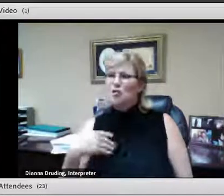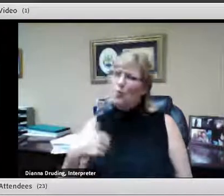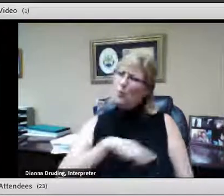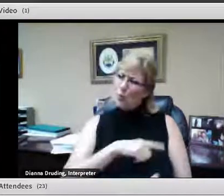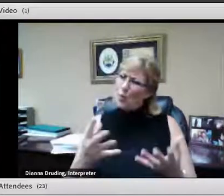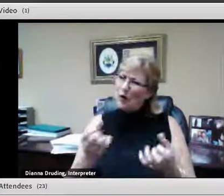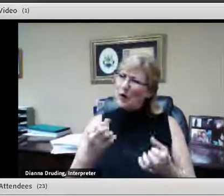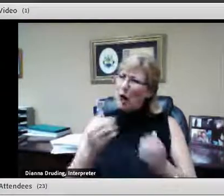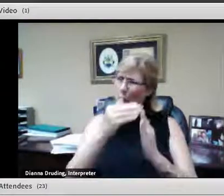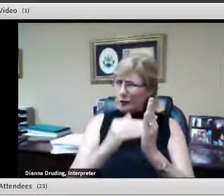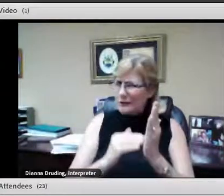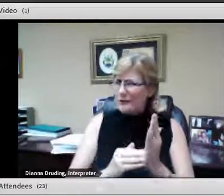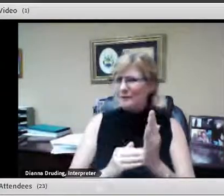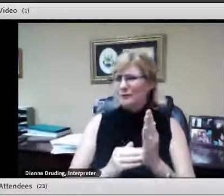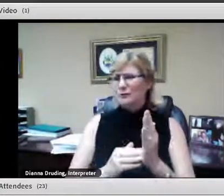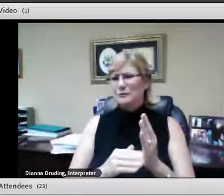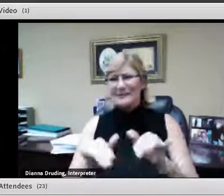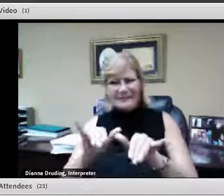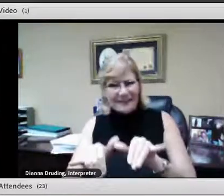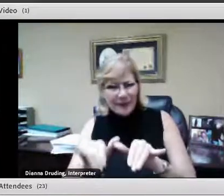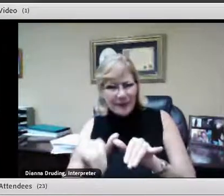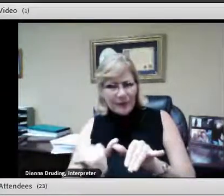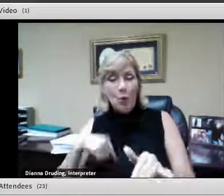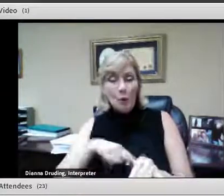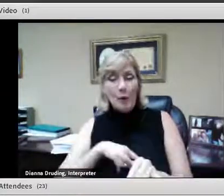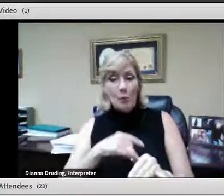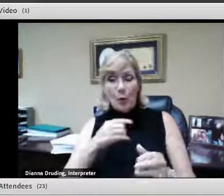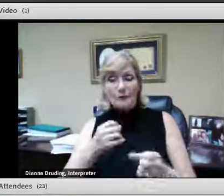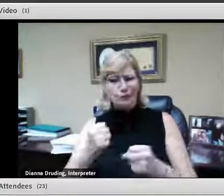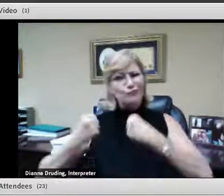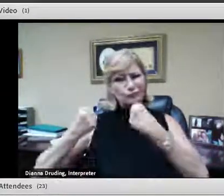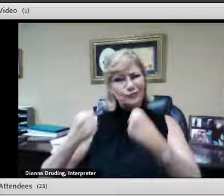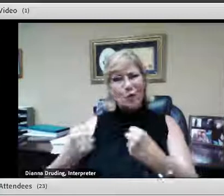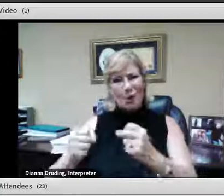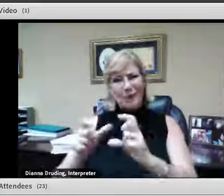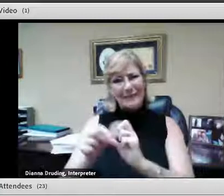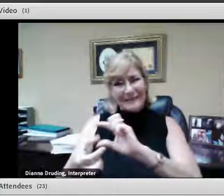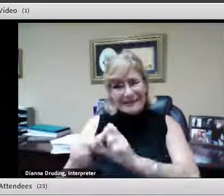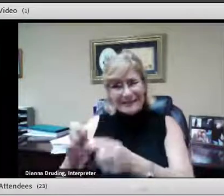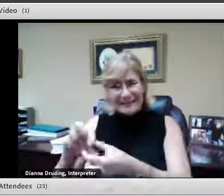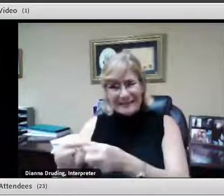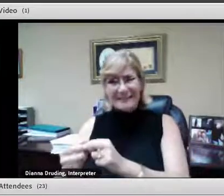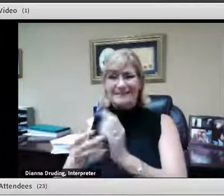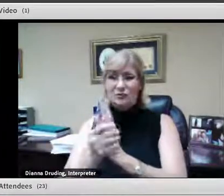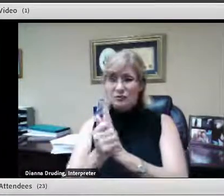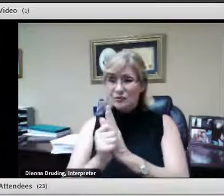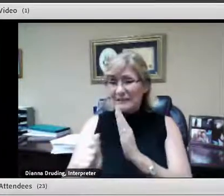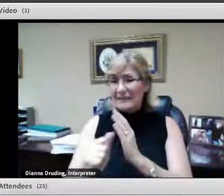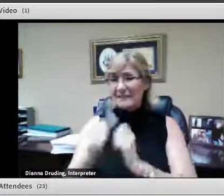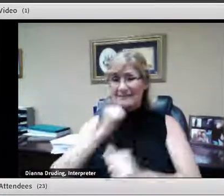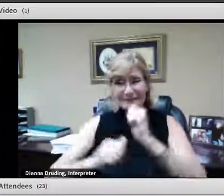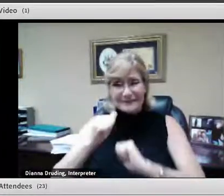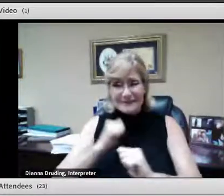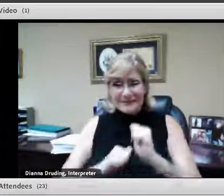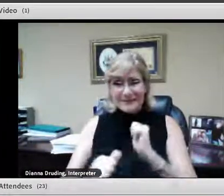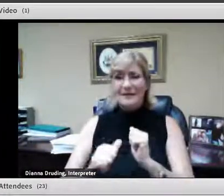Of course, we want strong links to STEAM skills, as well. We want to bring in as much science, technology, engineering, art, and music as we can.